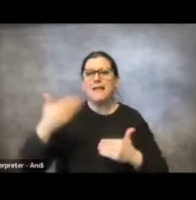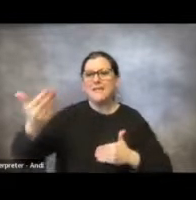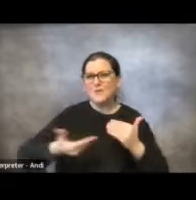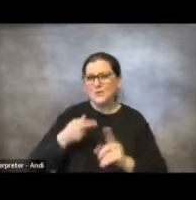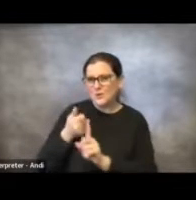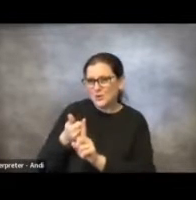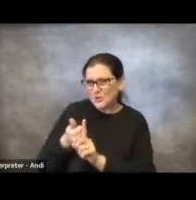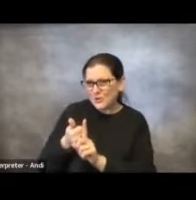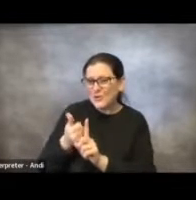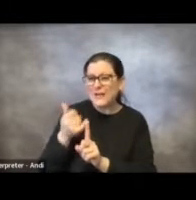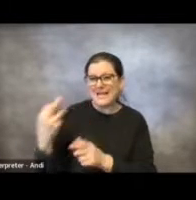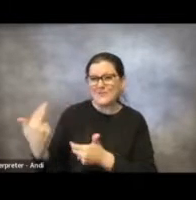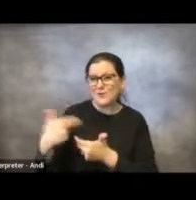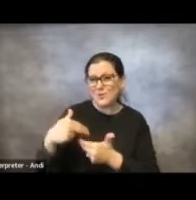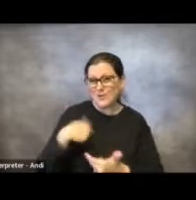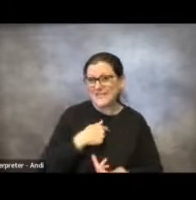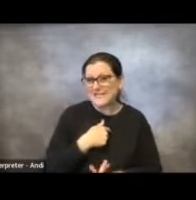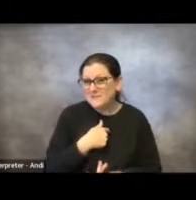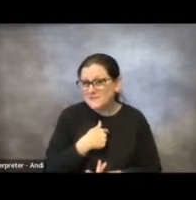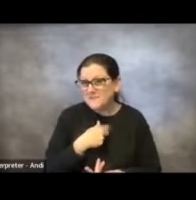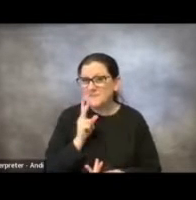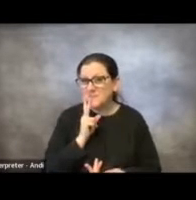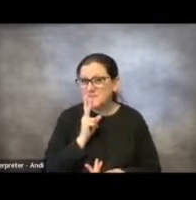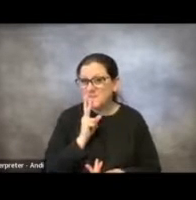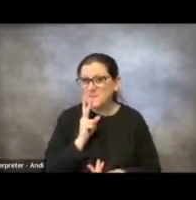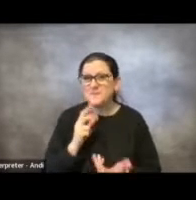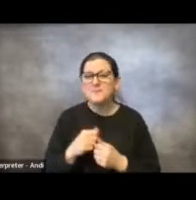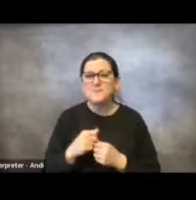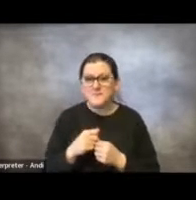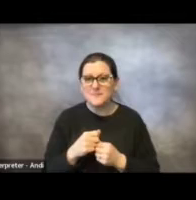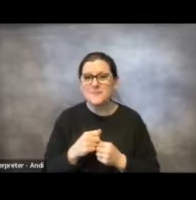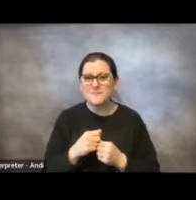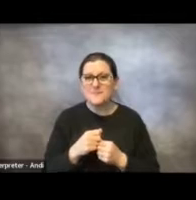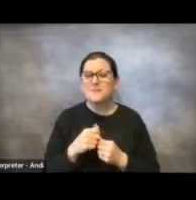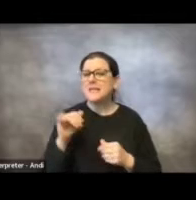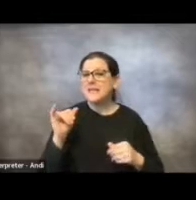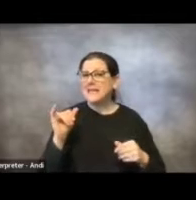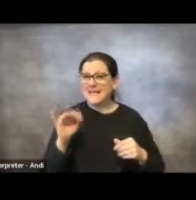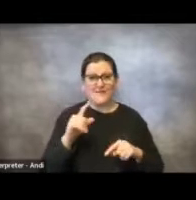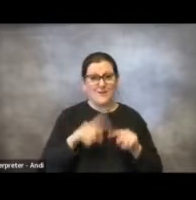that she does join now and if she isn't able to join us and I